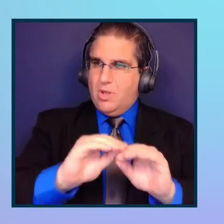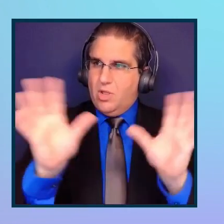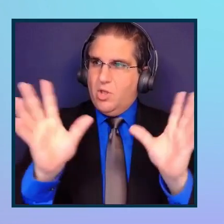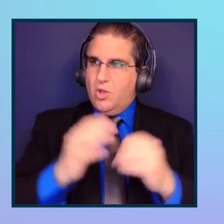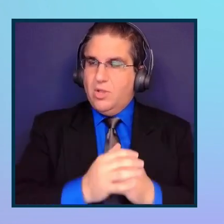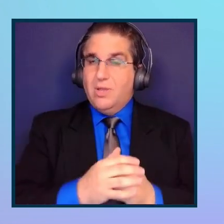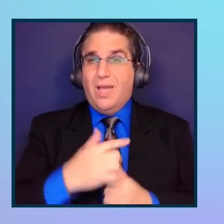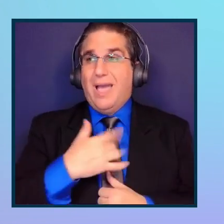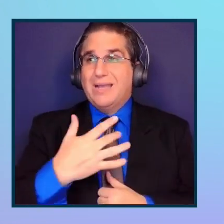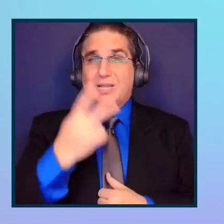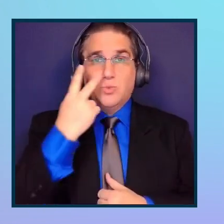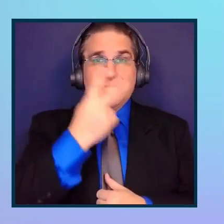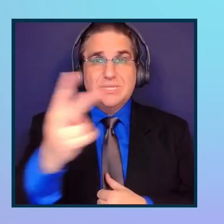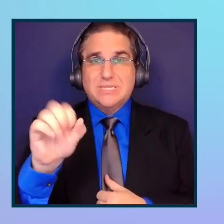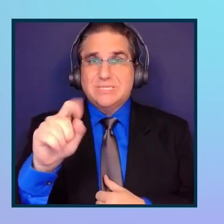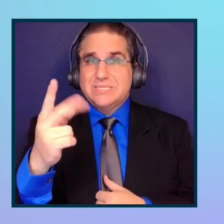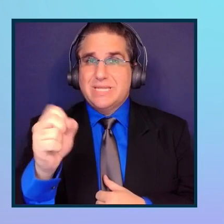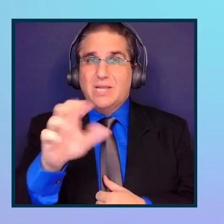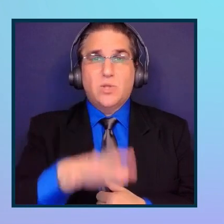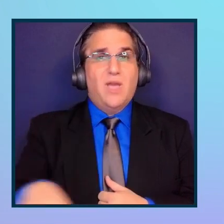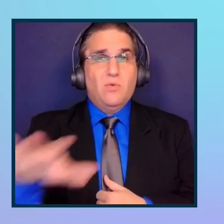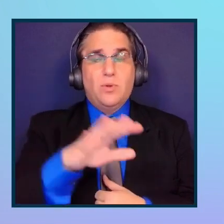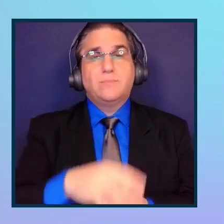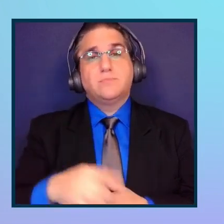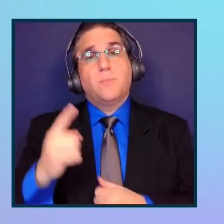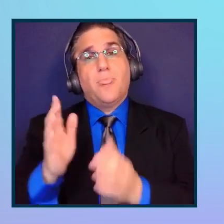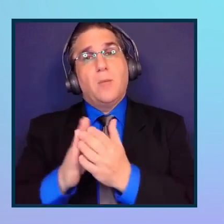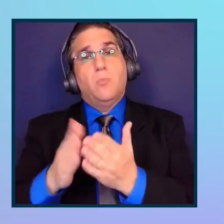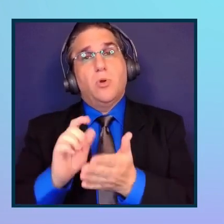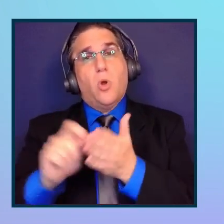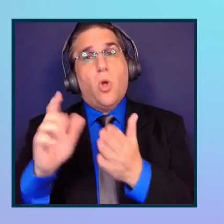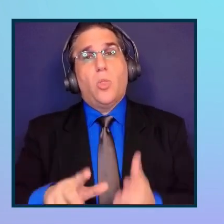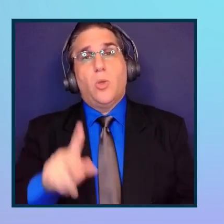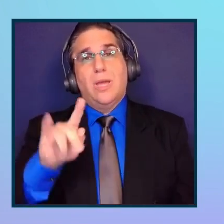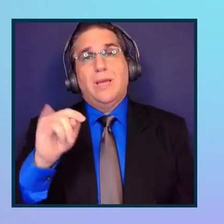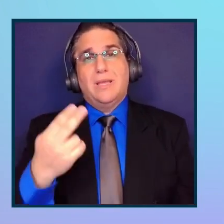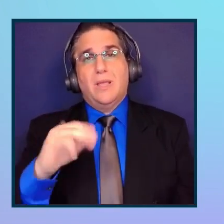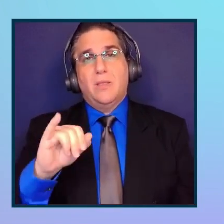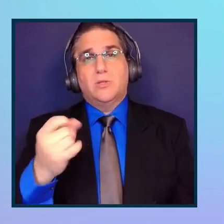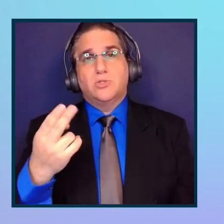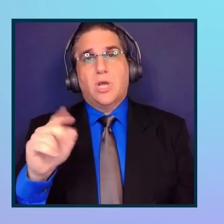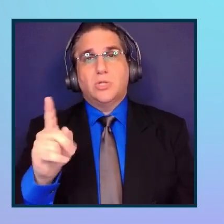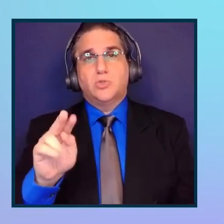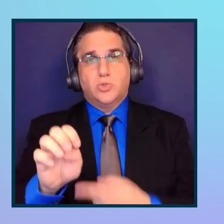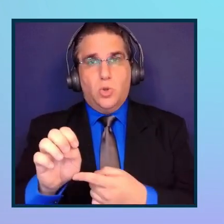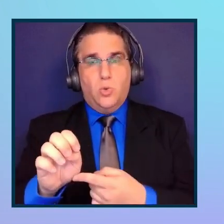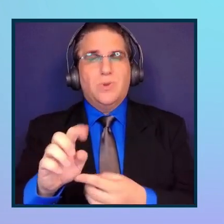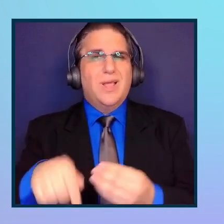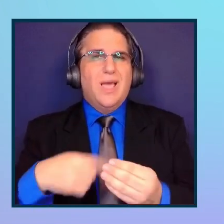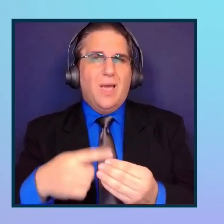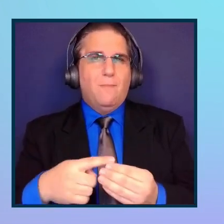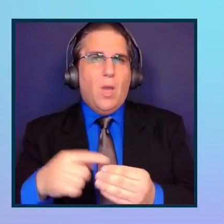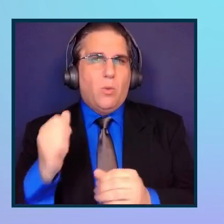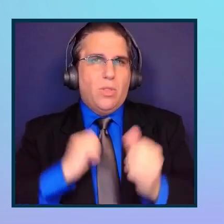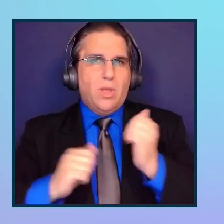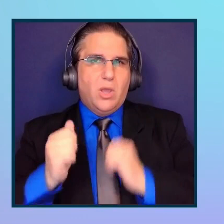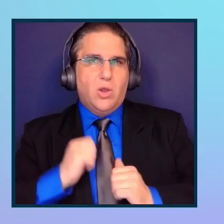The first is a book by Keith Johnstone from the early 1960s about theater called "Impro". And in it he describes the fact that